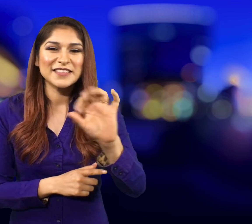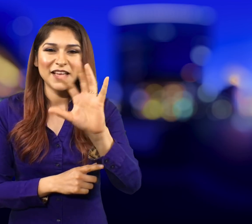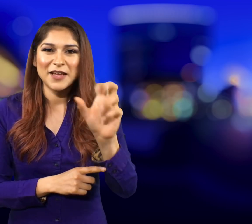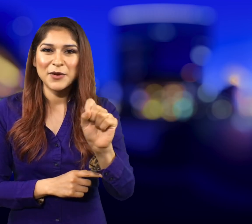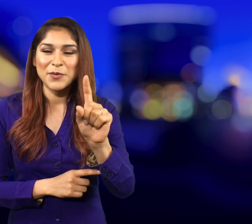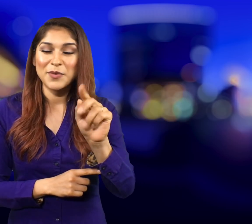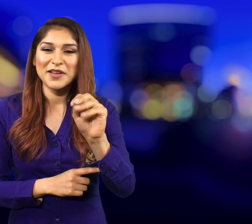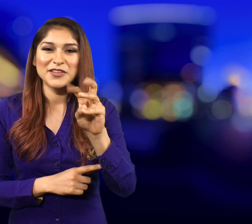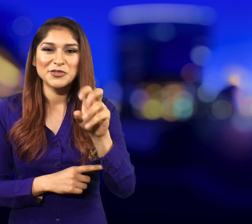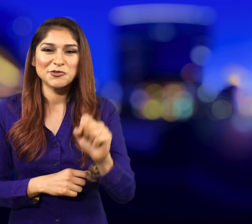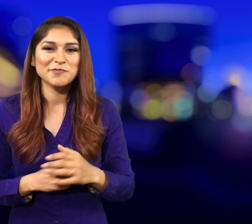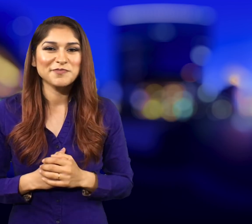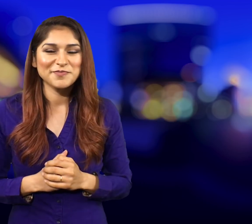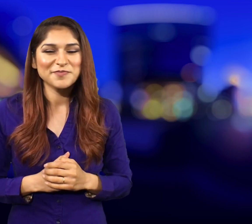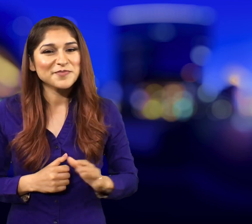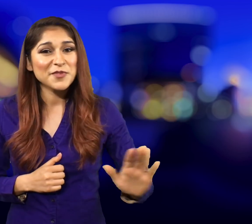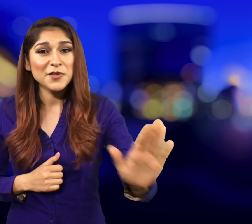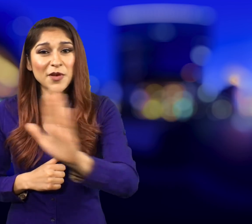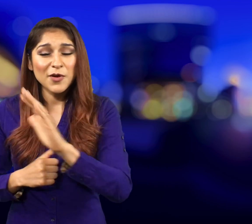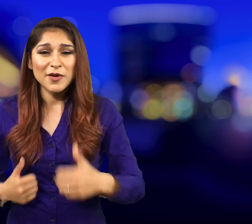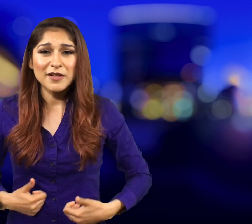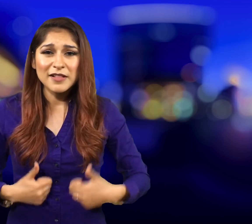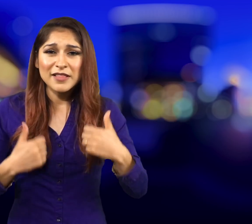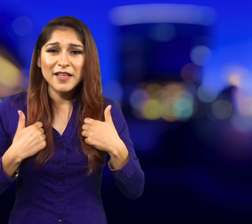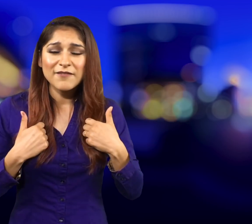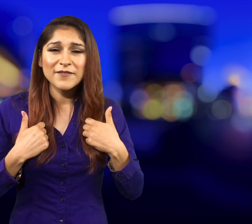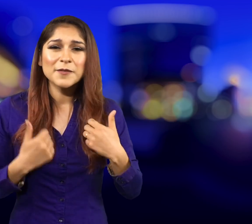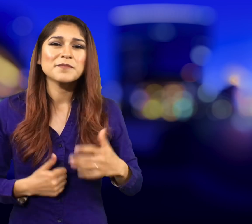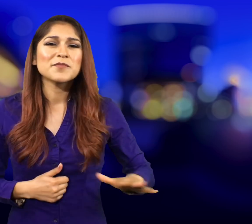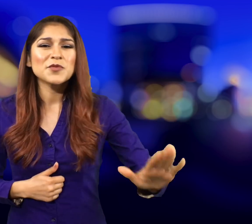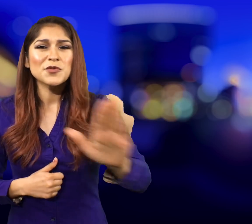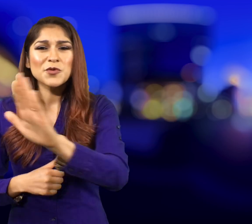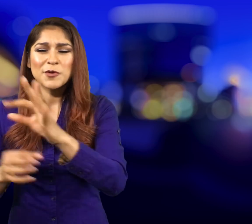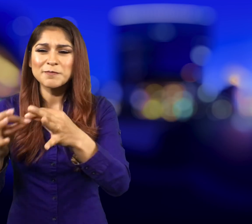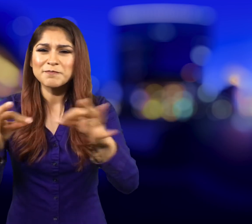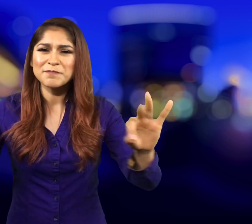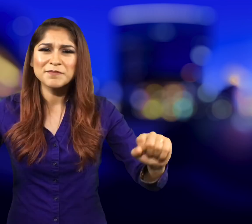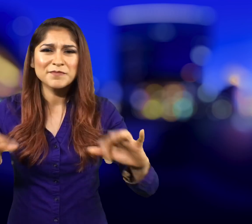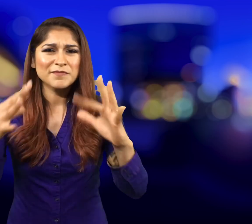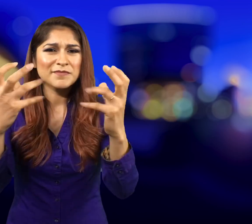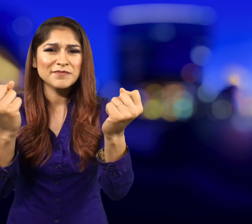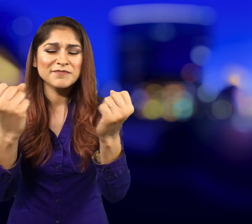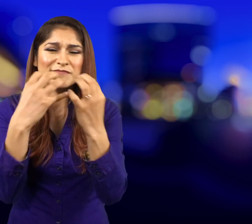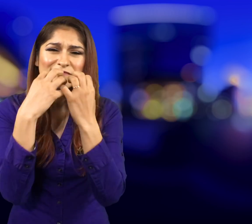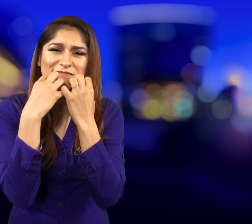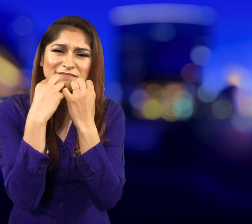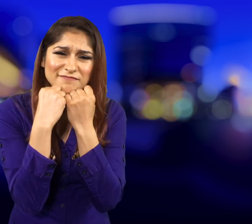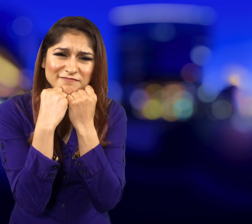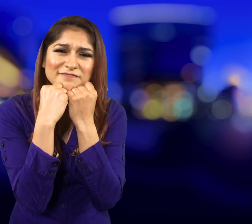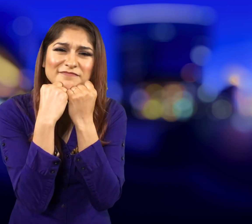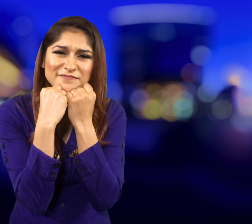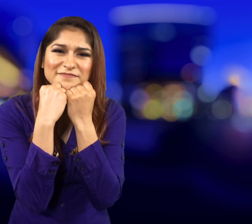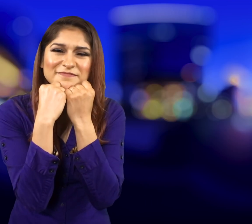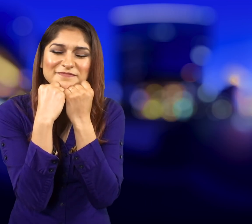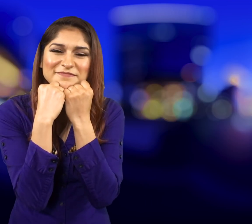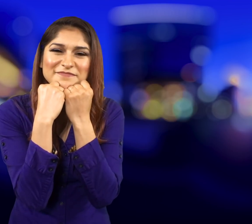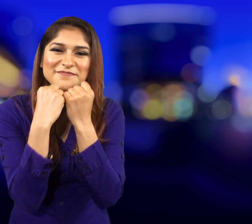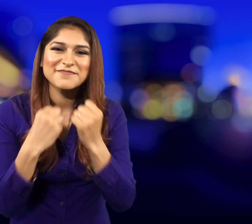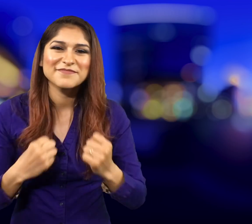Sign1News. Your life. Your language.